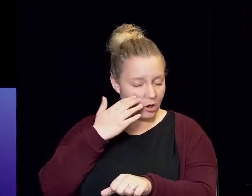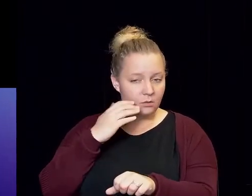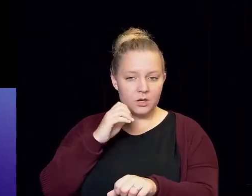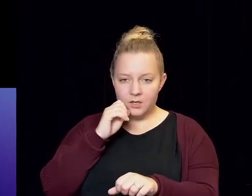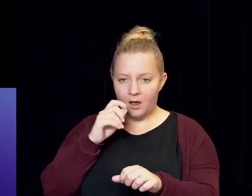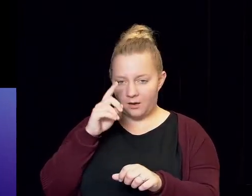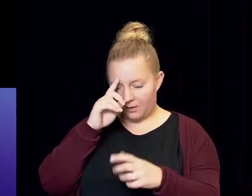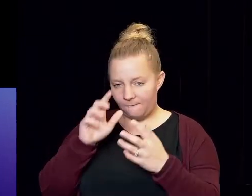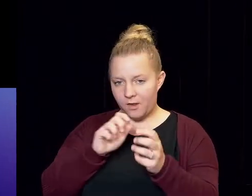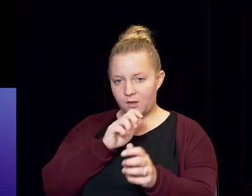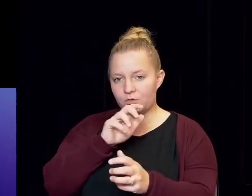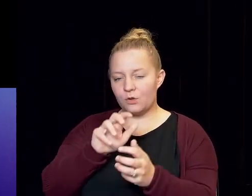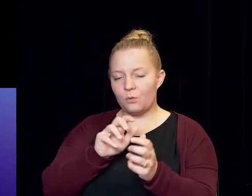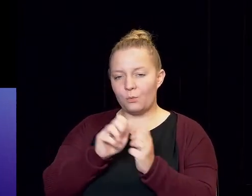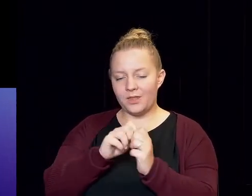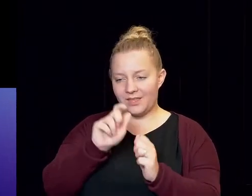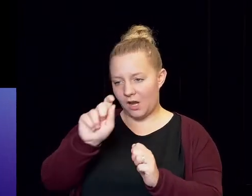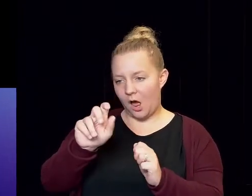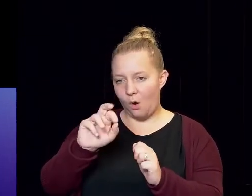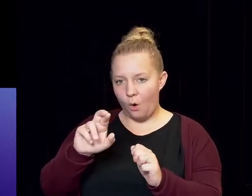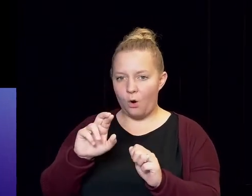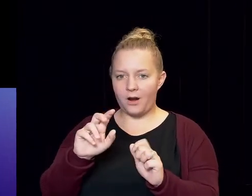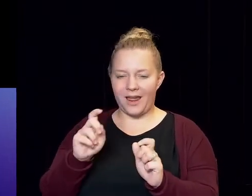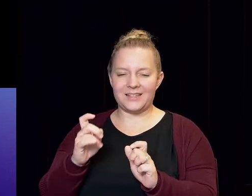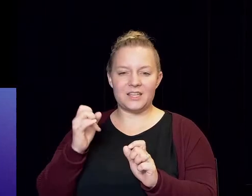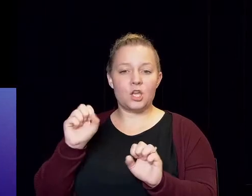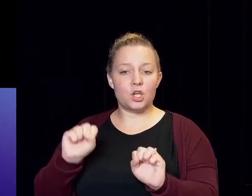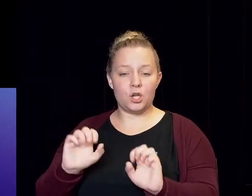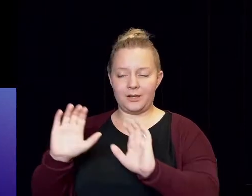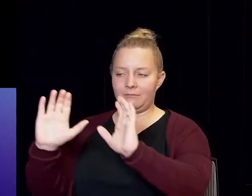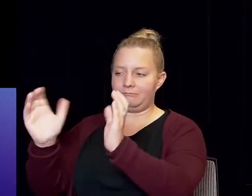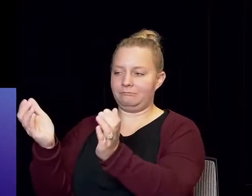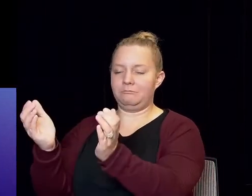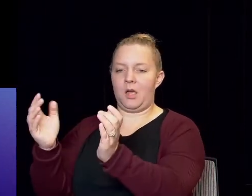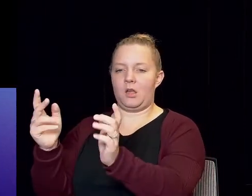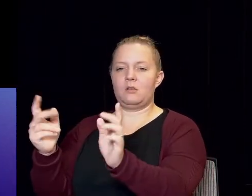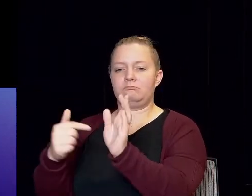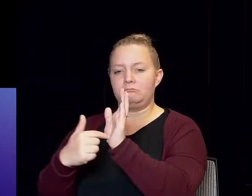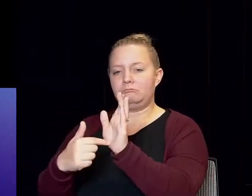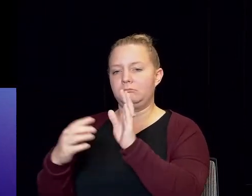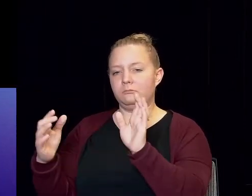or the x, you can show things are being multiplied by hooking them together. Either way. And then, I do